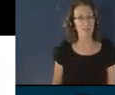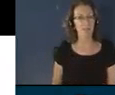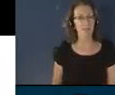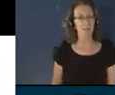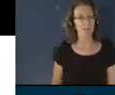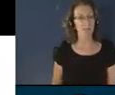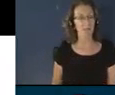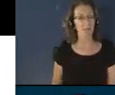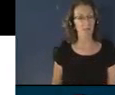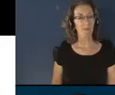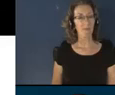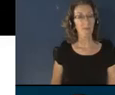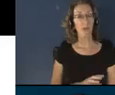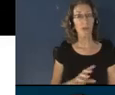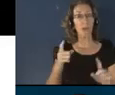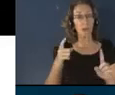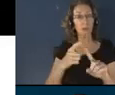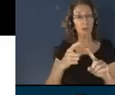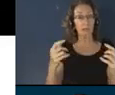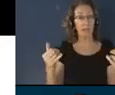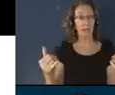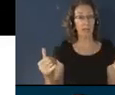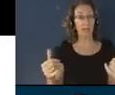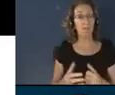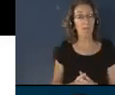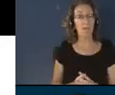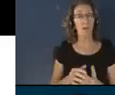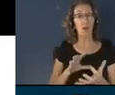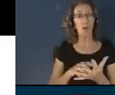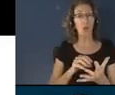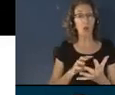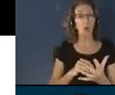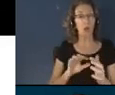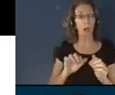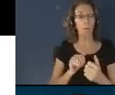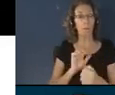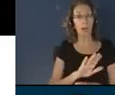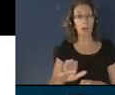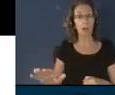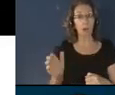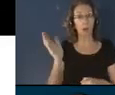um The objective for today is to learn about making your conference presentation accessible.